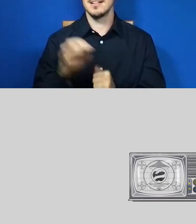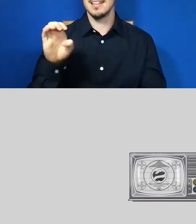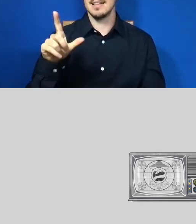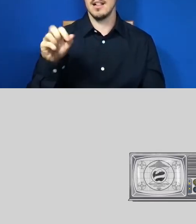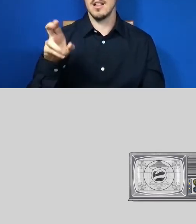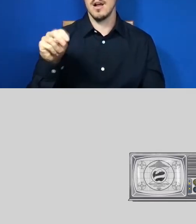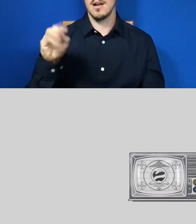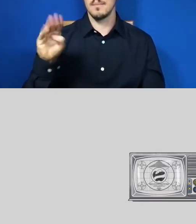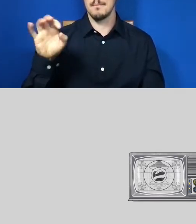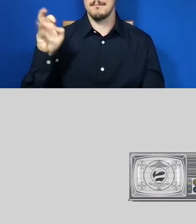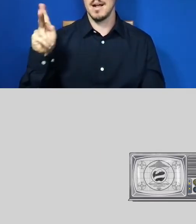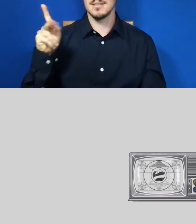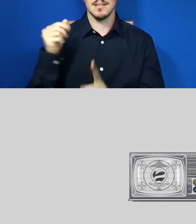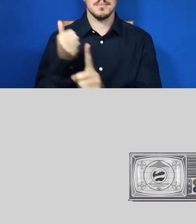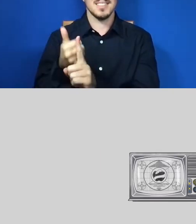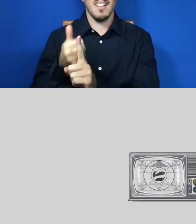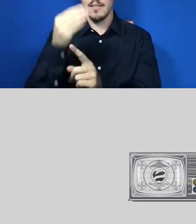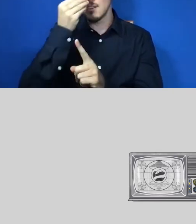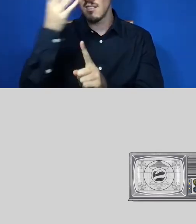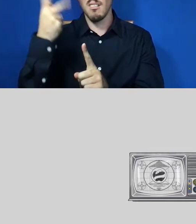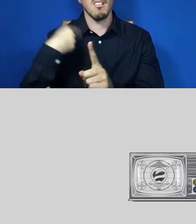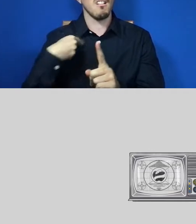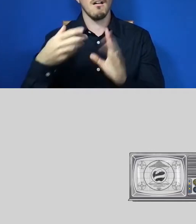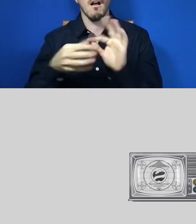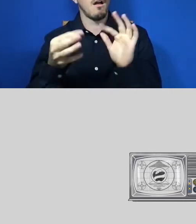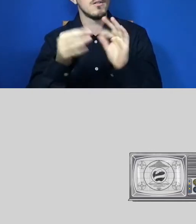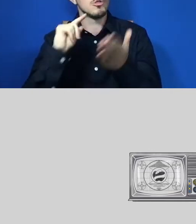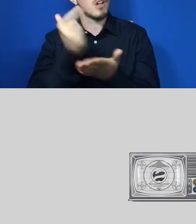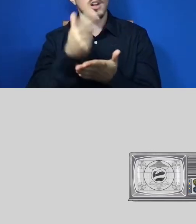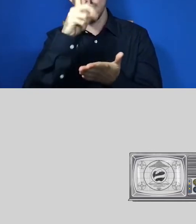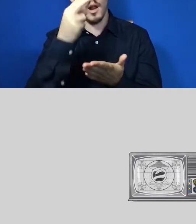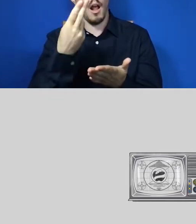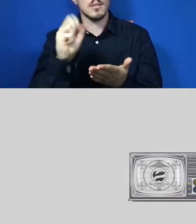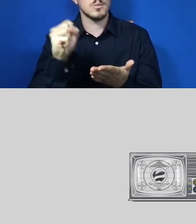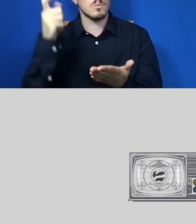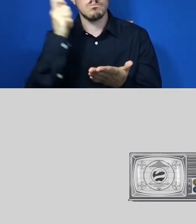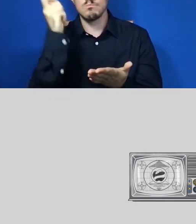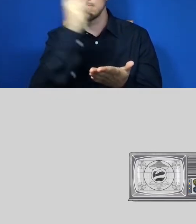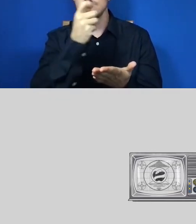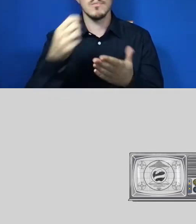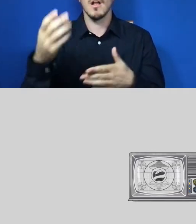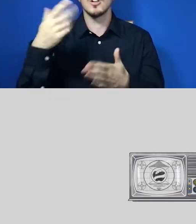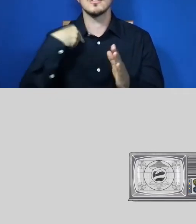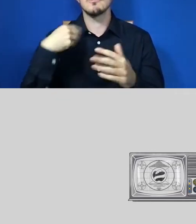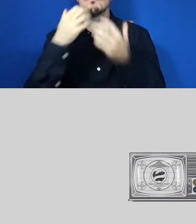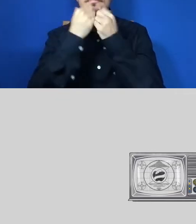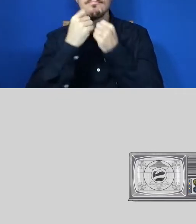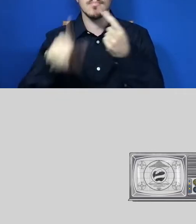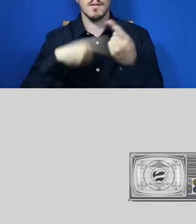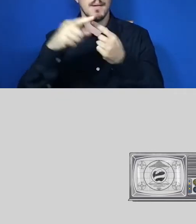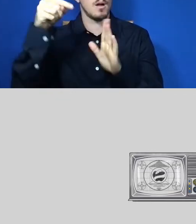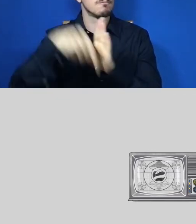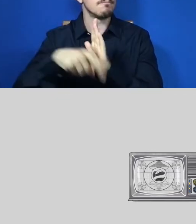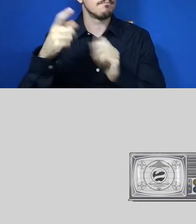Even Elon Musk doesn't care if you graduated high school. All he cares is that you have a deep understanding of AI